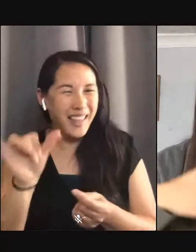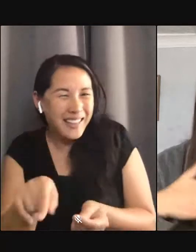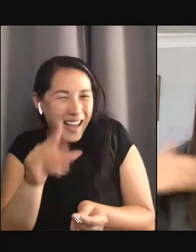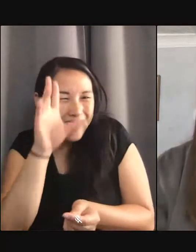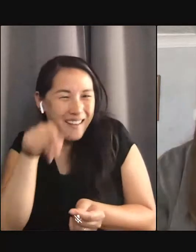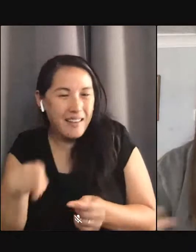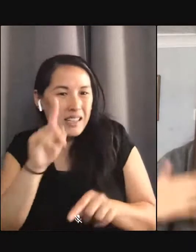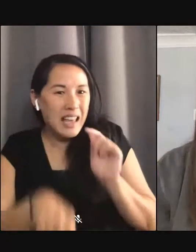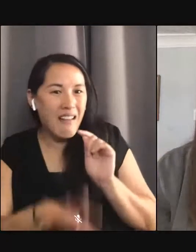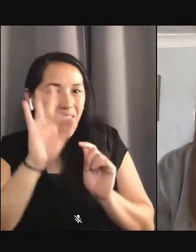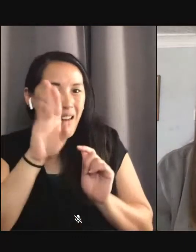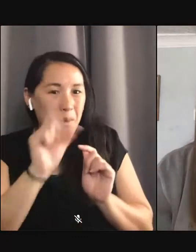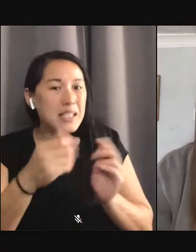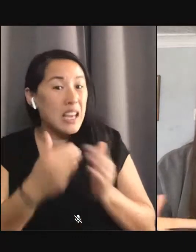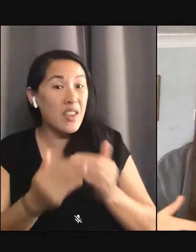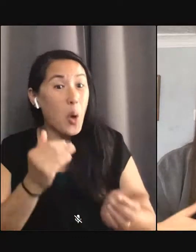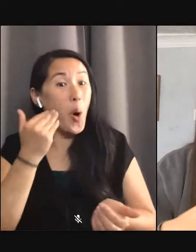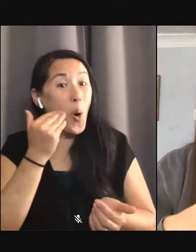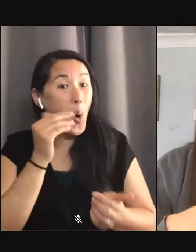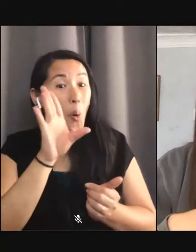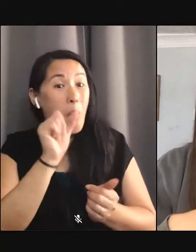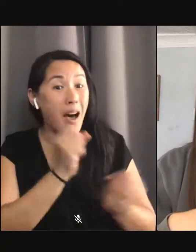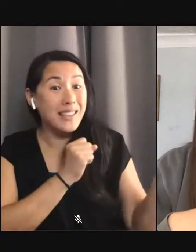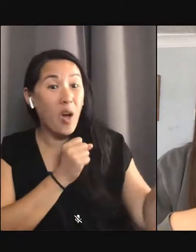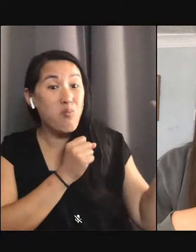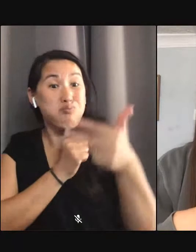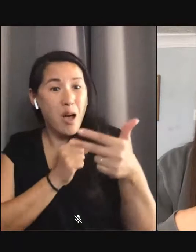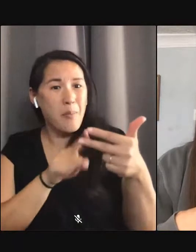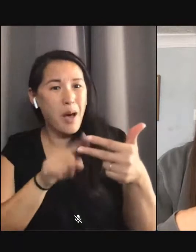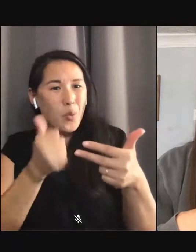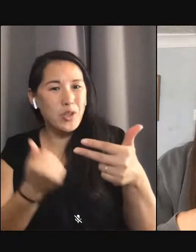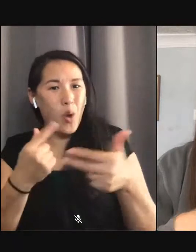having that full interaction with strangers and everything um and you have to be sure that as